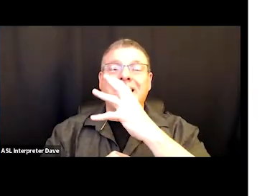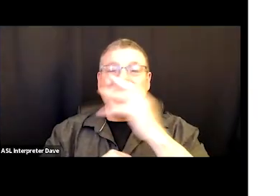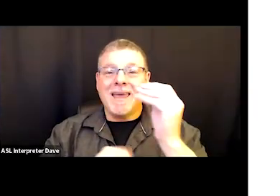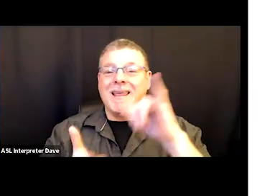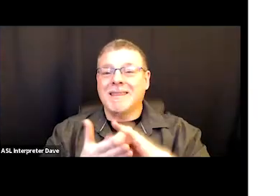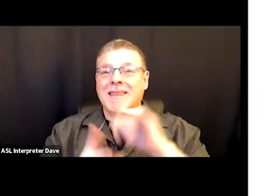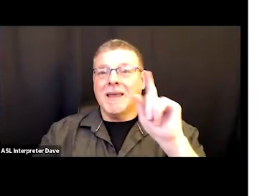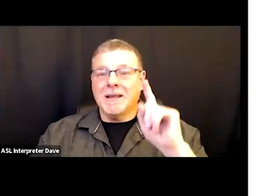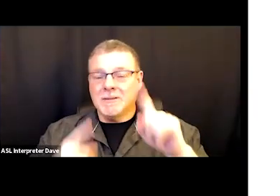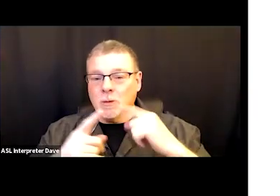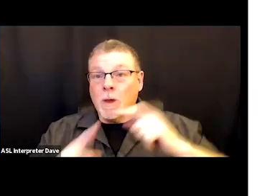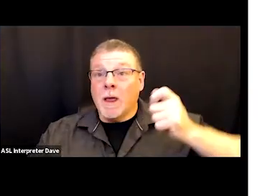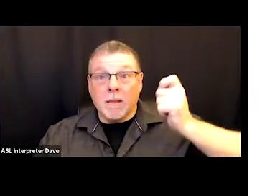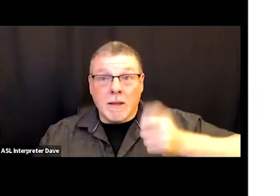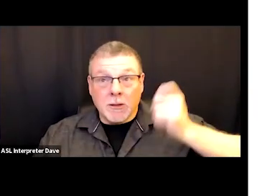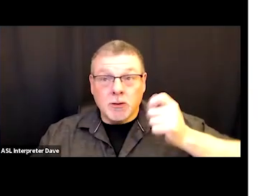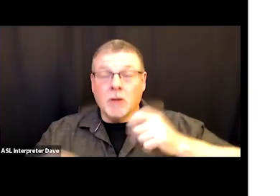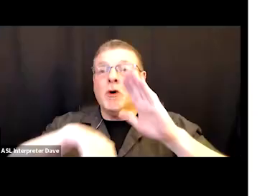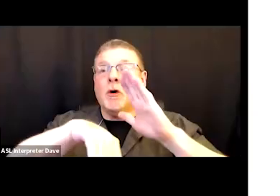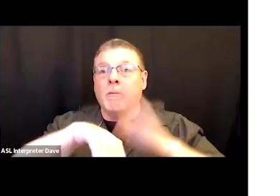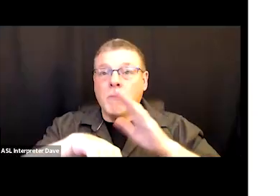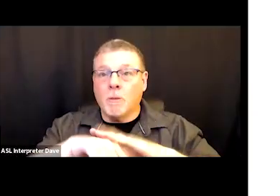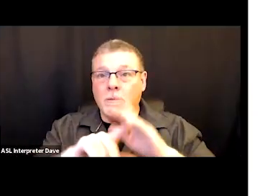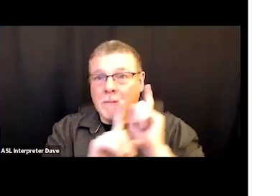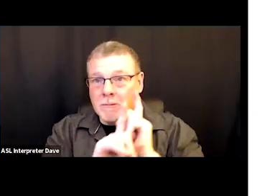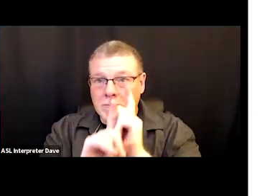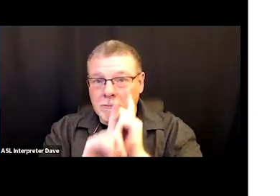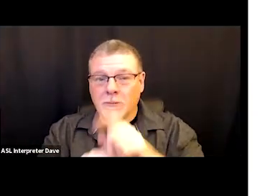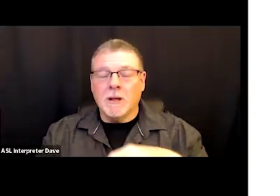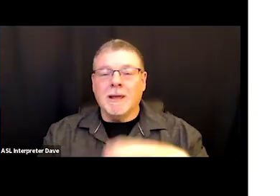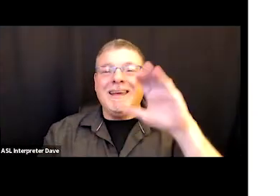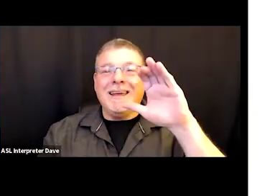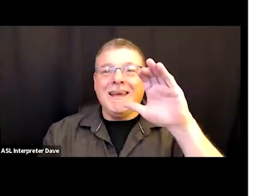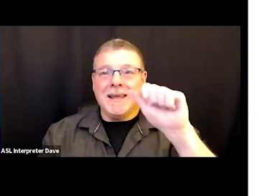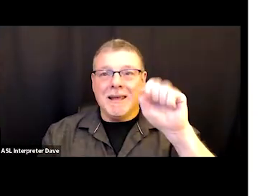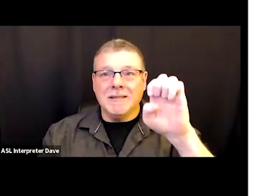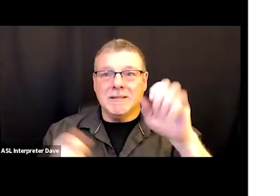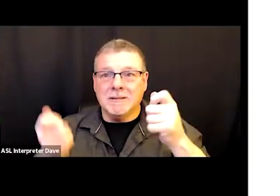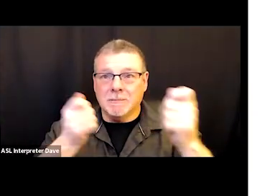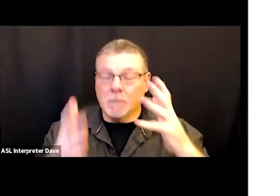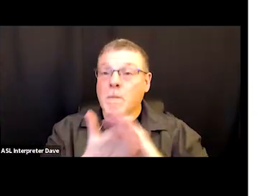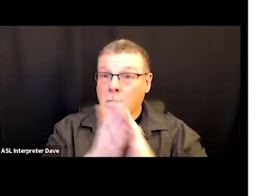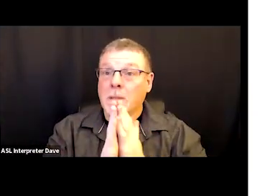or the probation officer or the case manager becomes part of the assessment ecosystem,